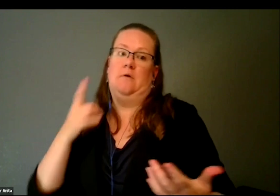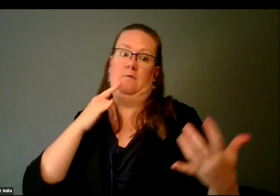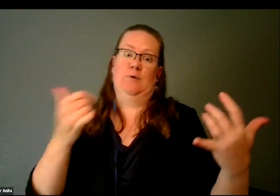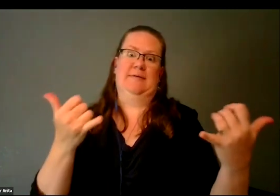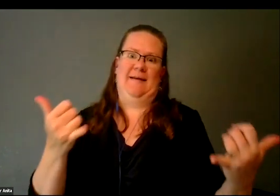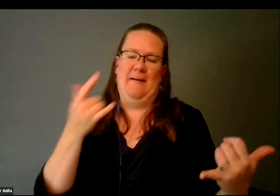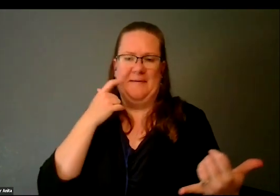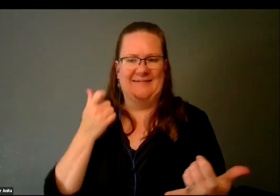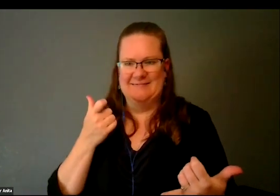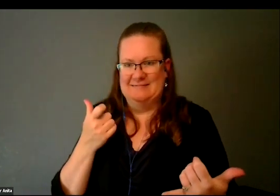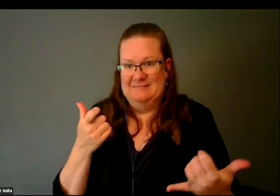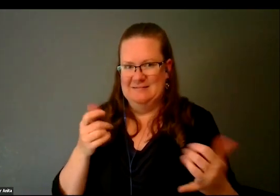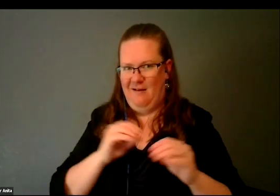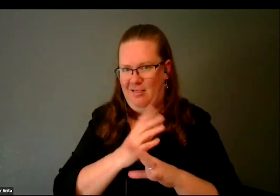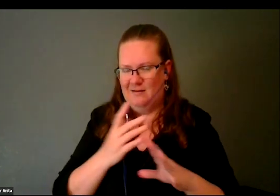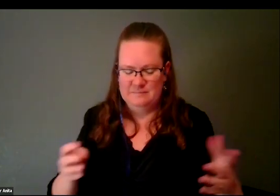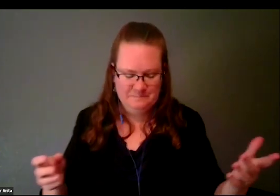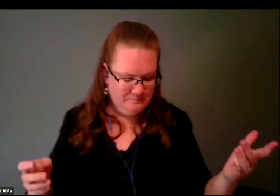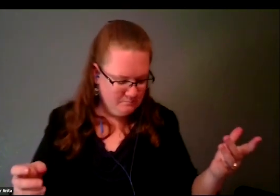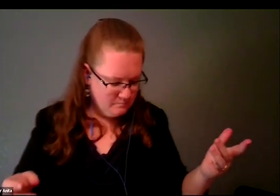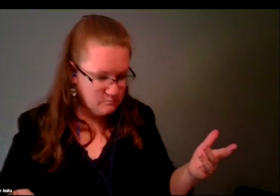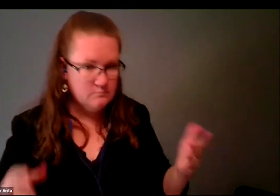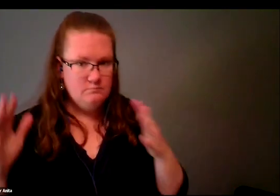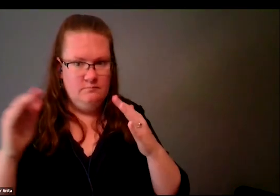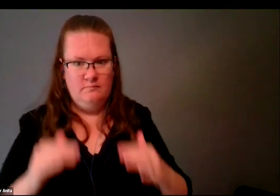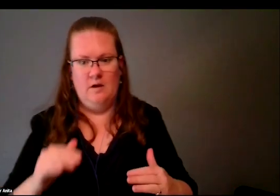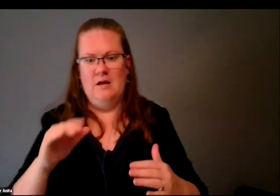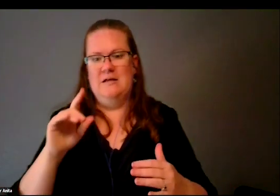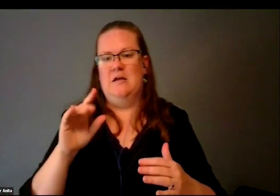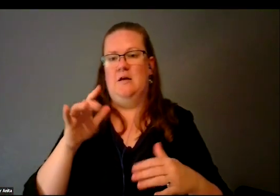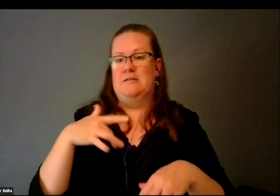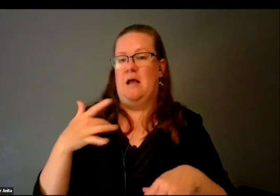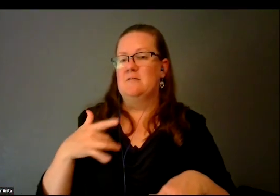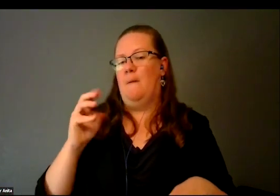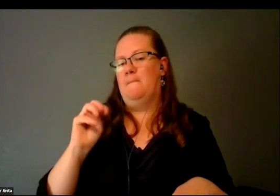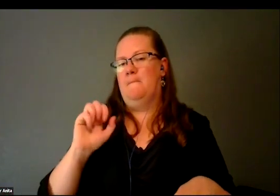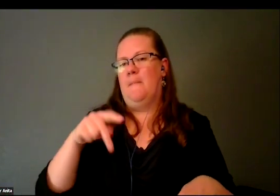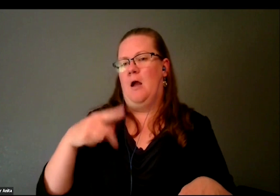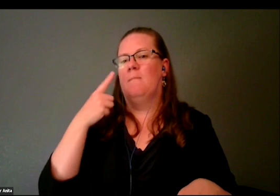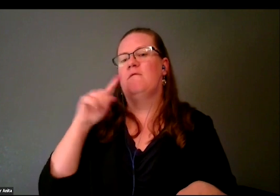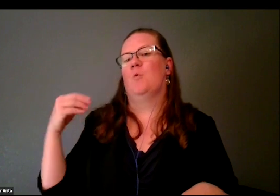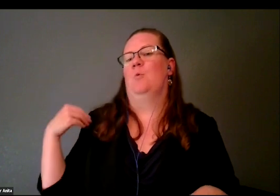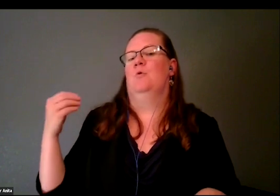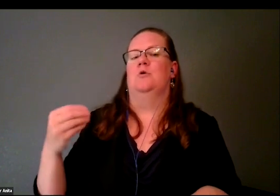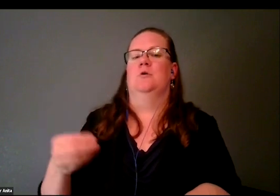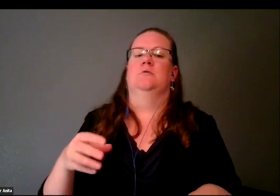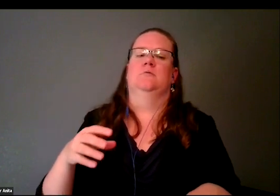Below that is a tactile map of the Portland Community College, Sylvania Campus, and high contrast colors.